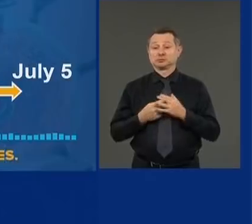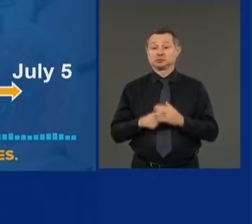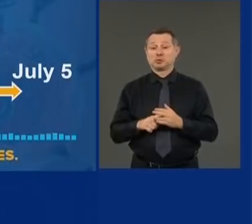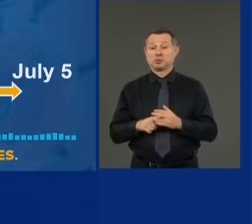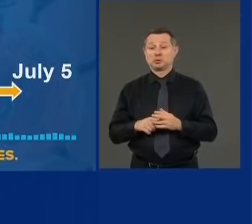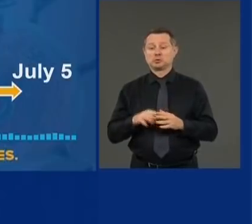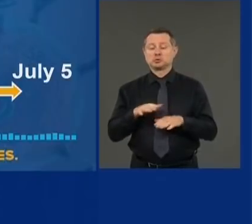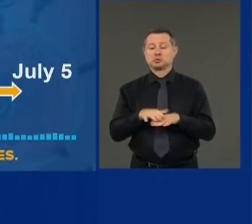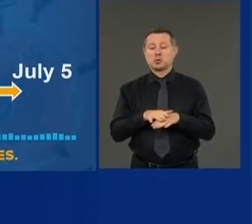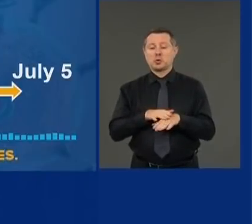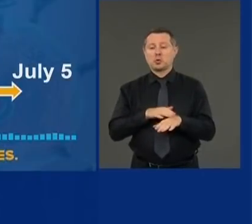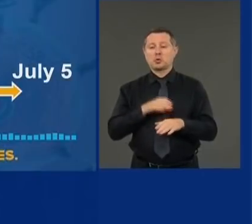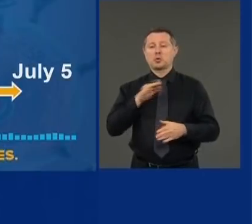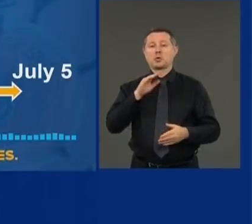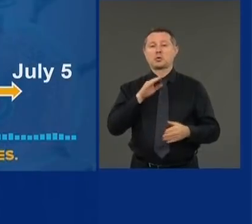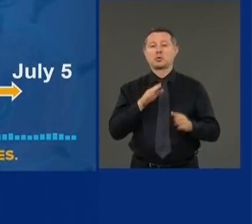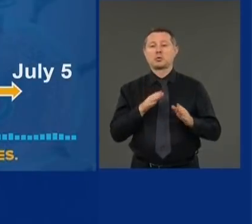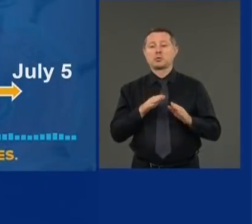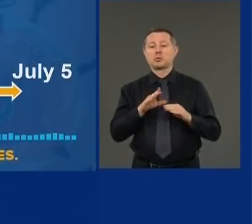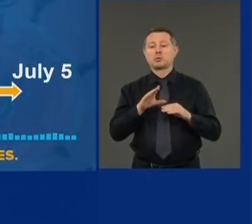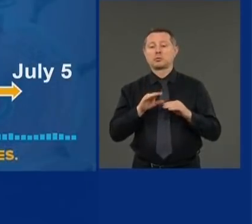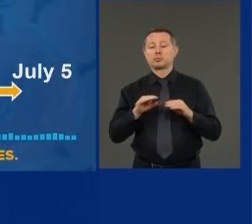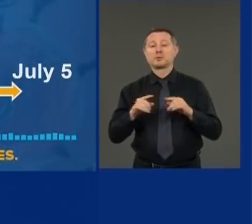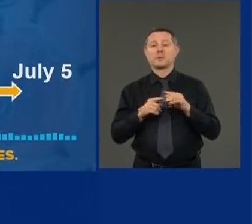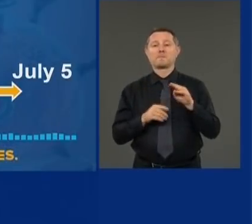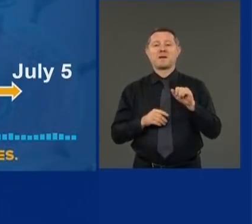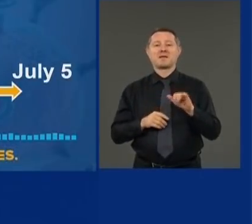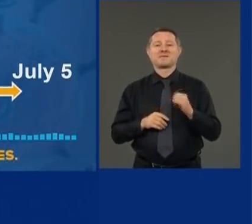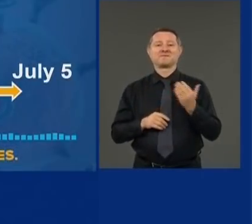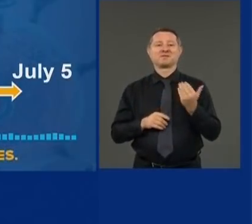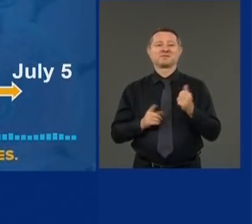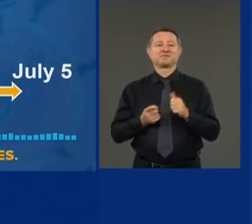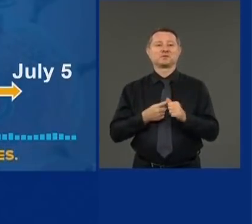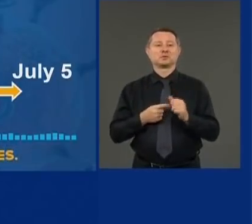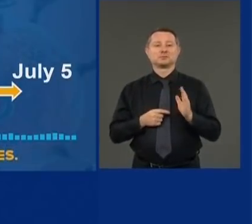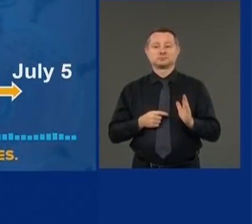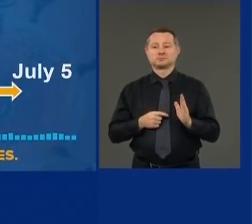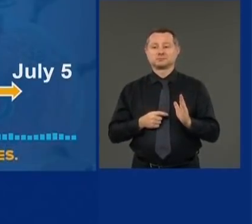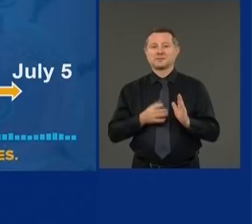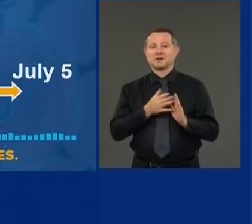SO WHAT DOES THIS MEAN? WHAT IT MEANS SINCE WE STARTED